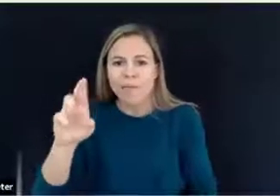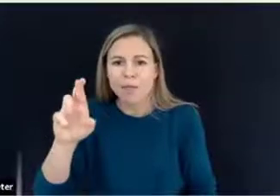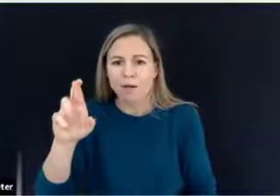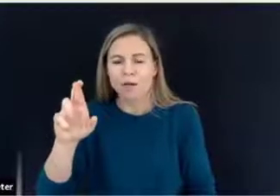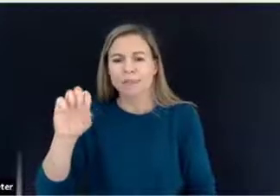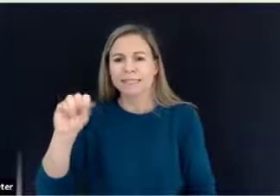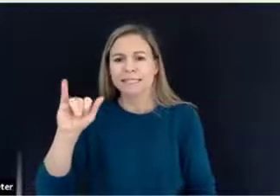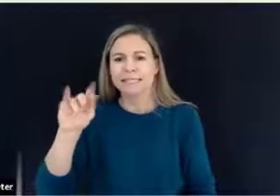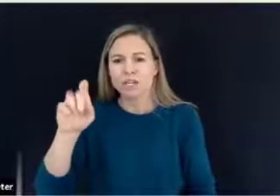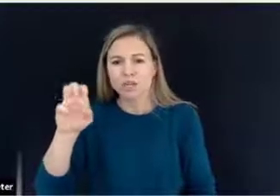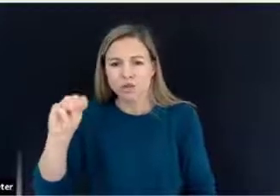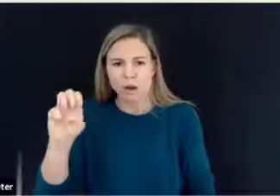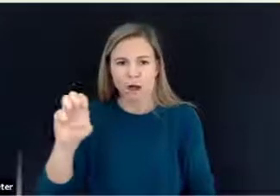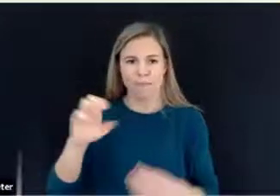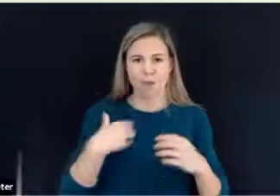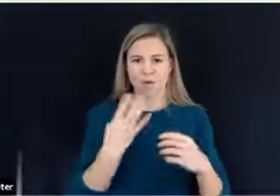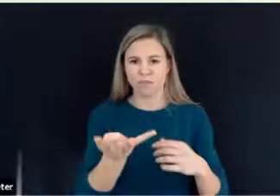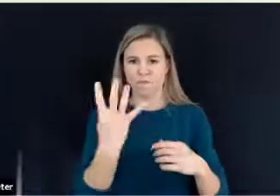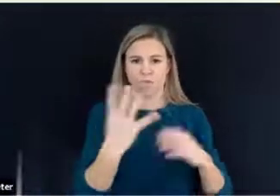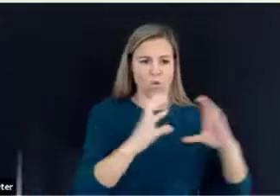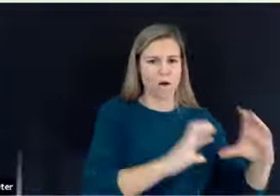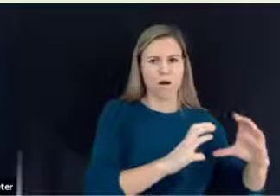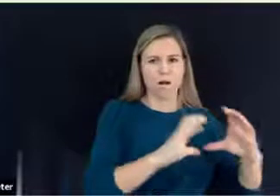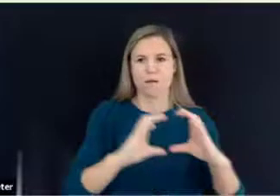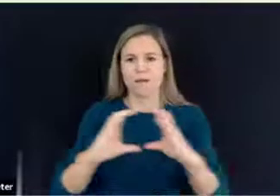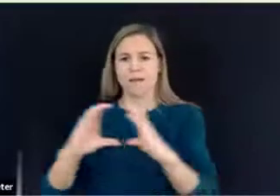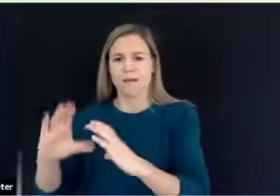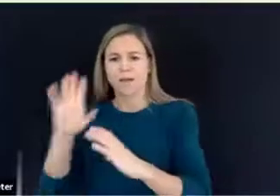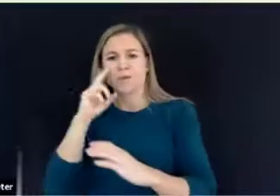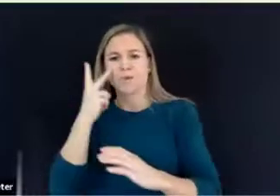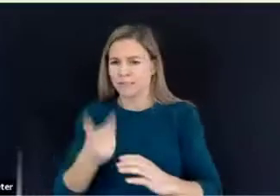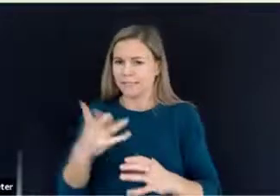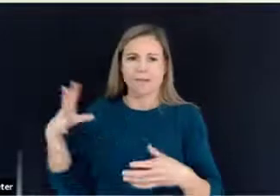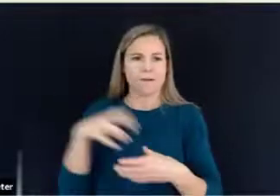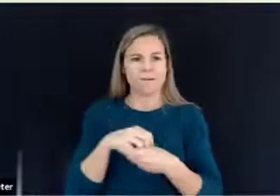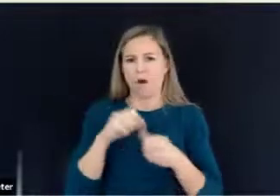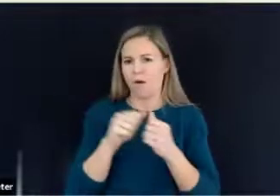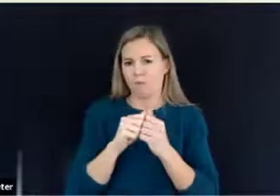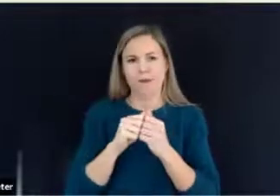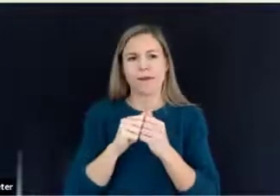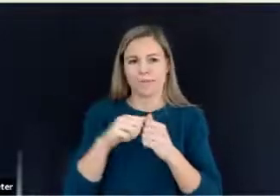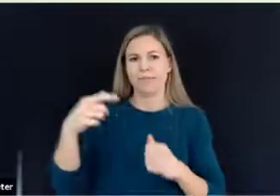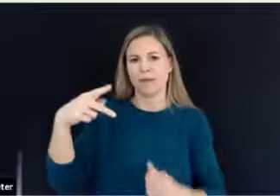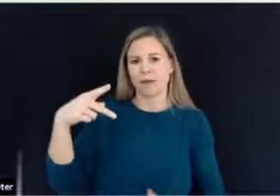So, those disorders are all peroxisomal disorders in the Zellweger spectrum,